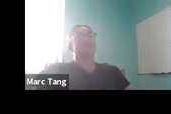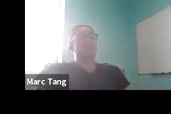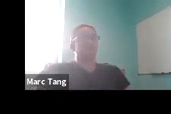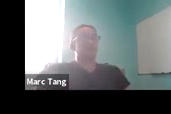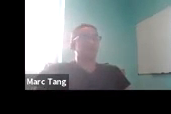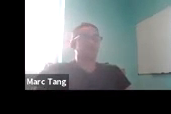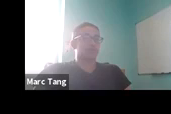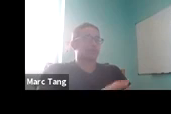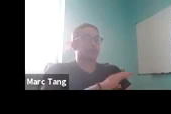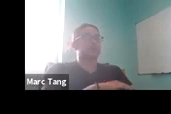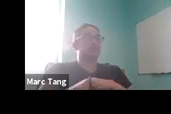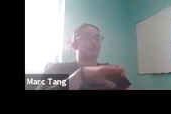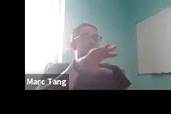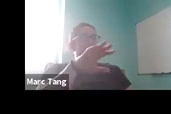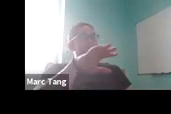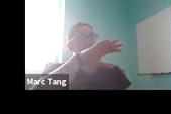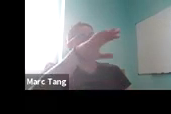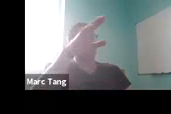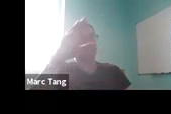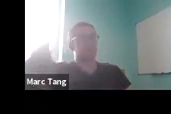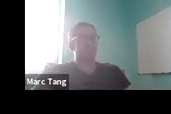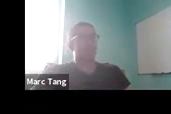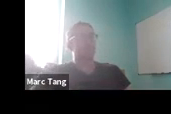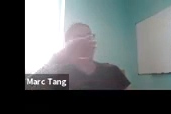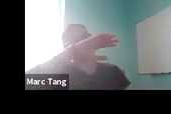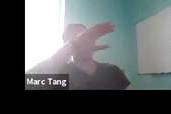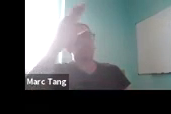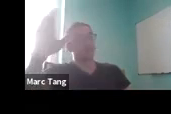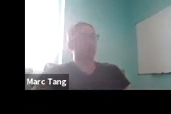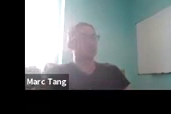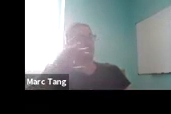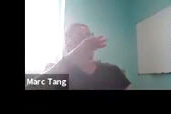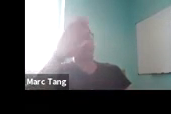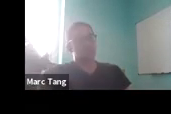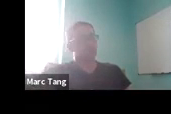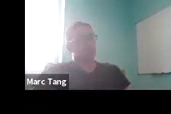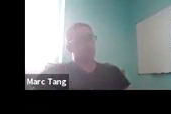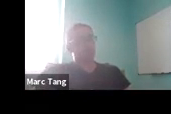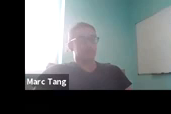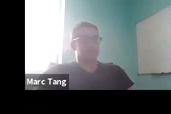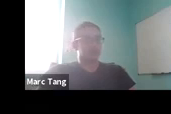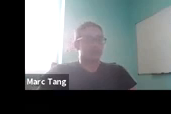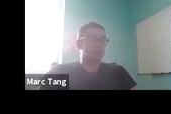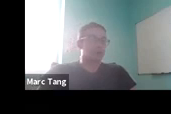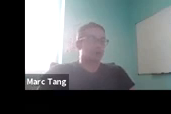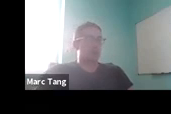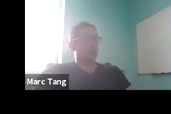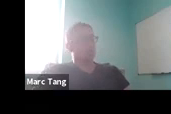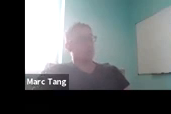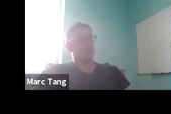while for world order we see an increase but then a slow drop after a year around 2010